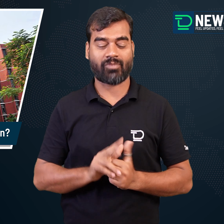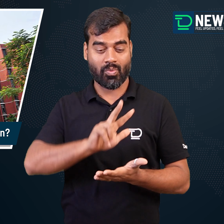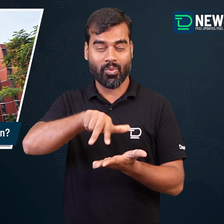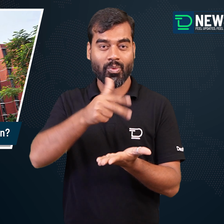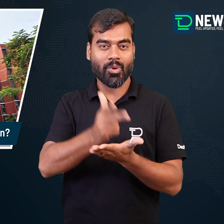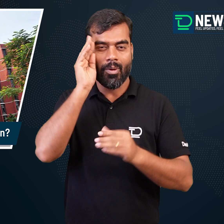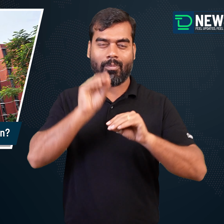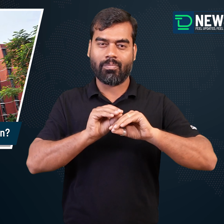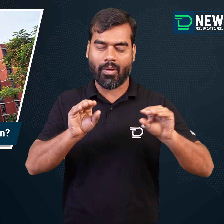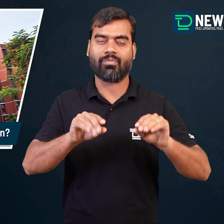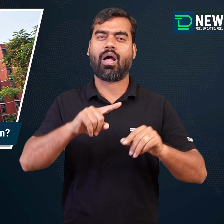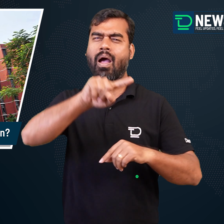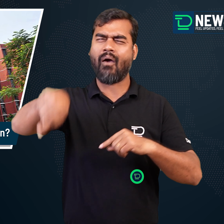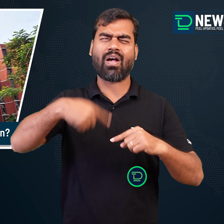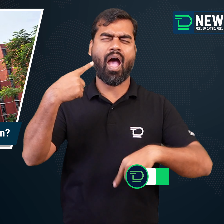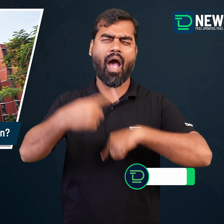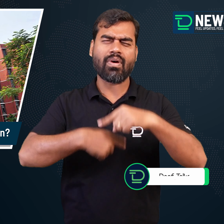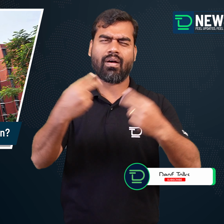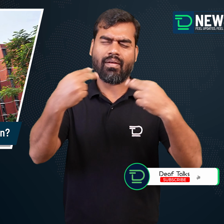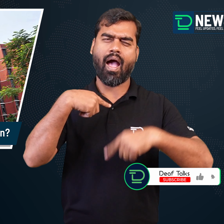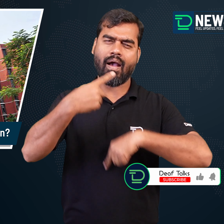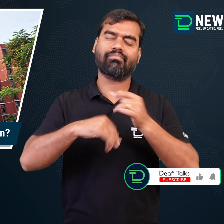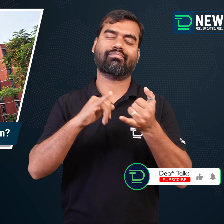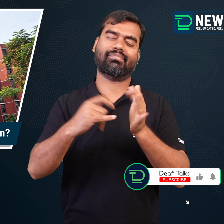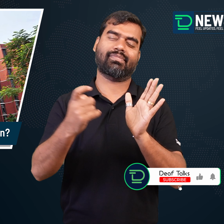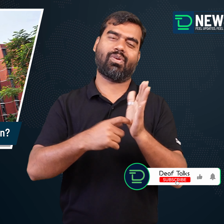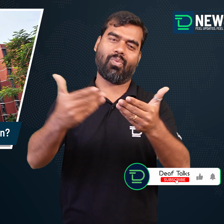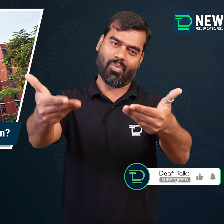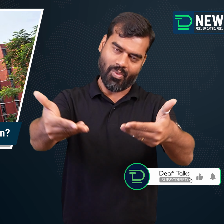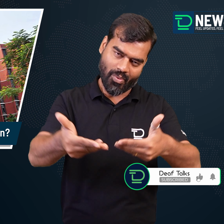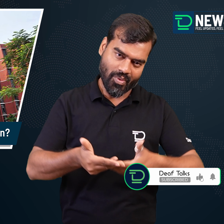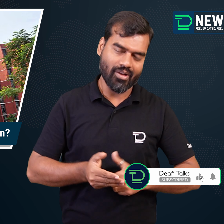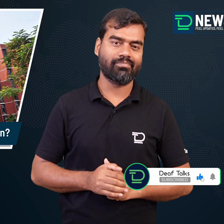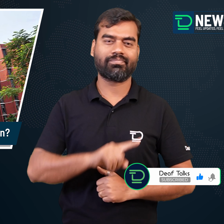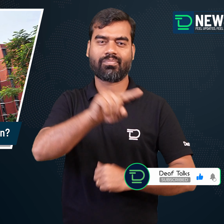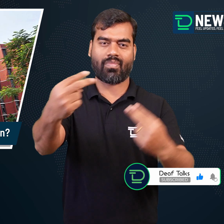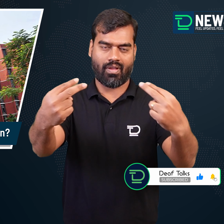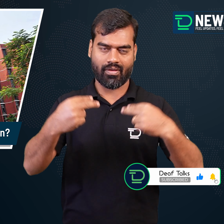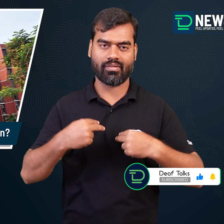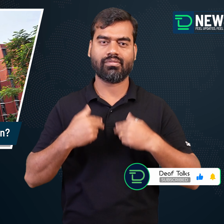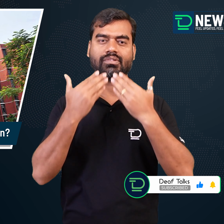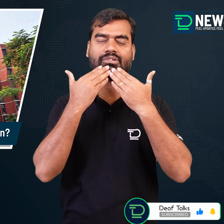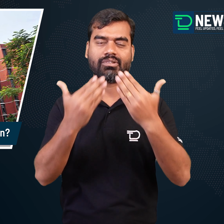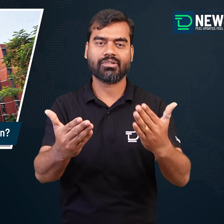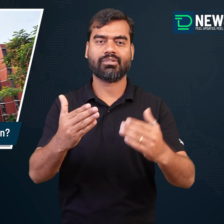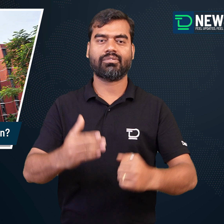Subscribe to Deaf Talks, and thanks for watching.